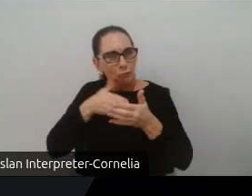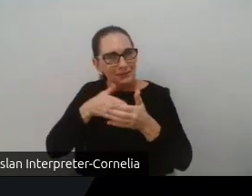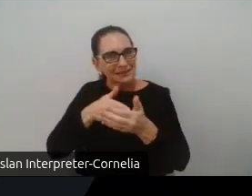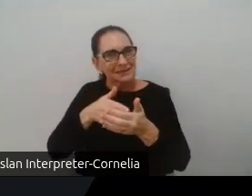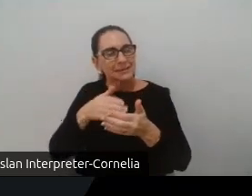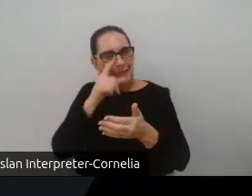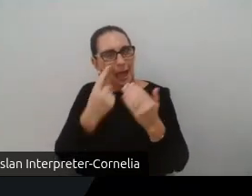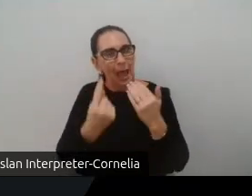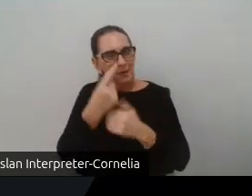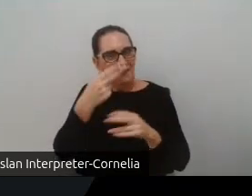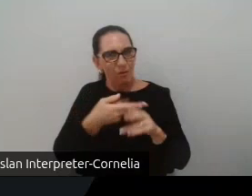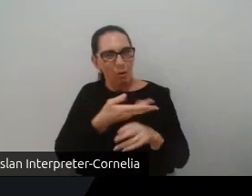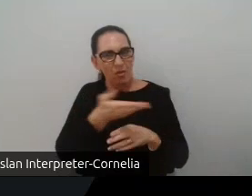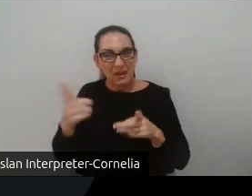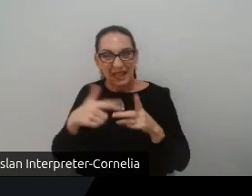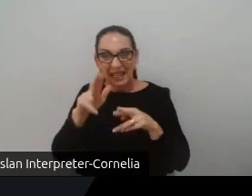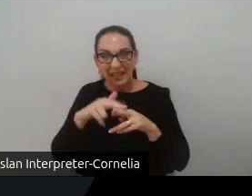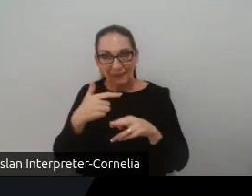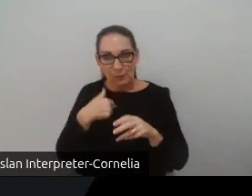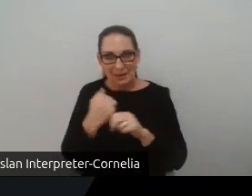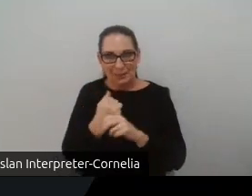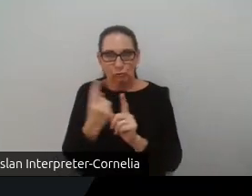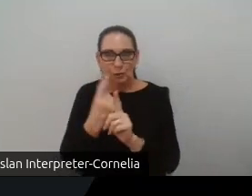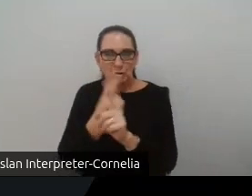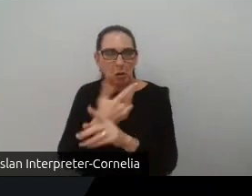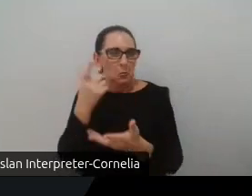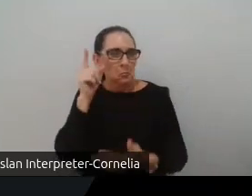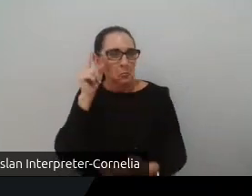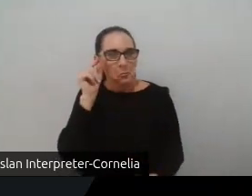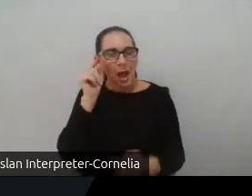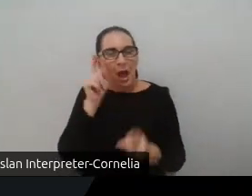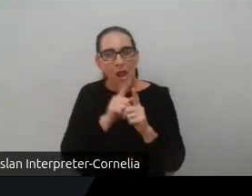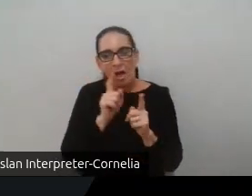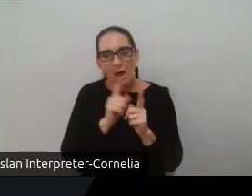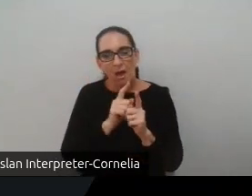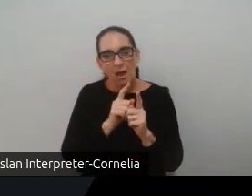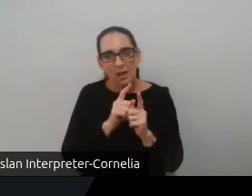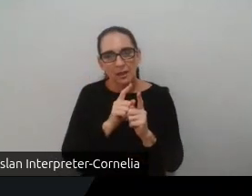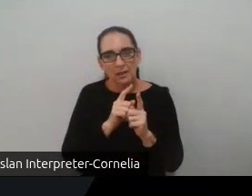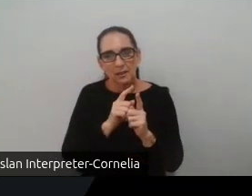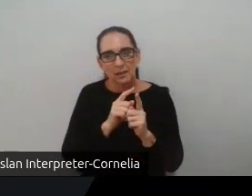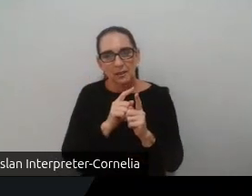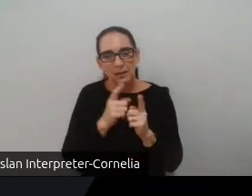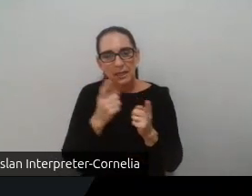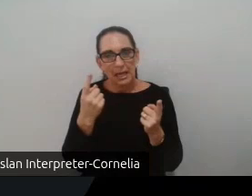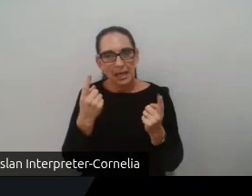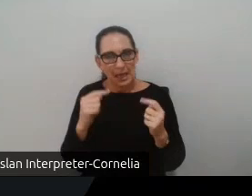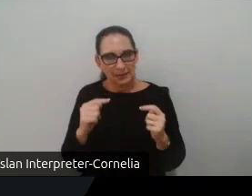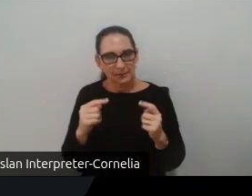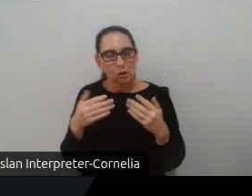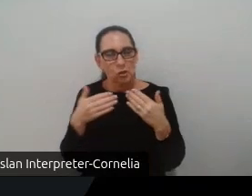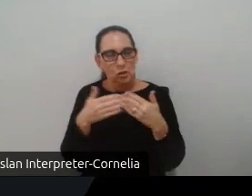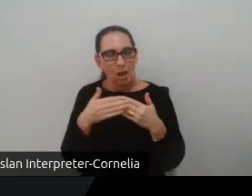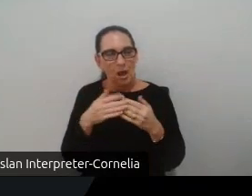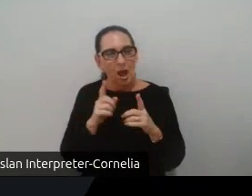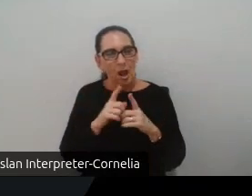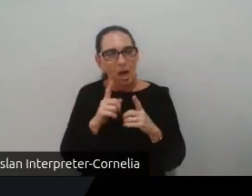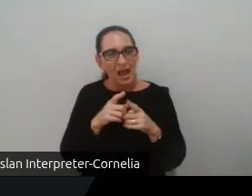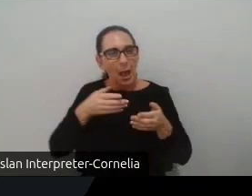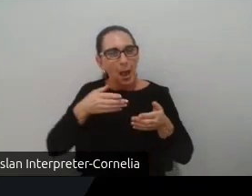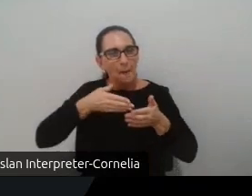So for example um if you go to the next page so things like barriers to seeking help could